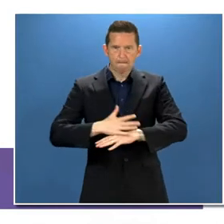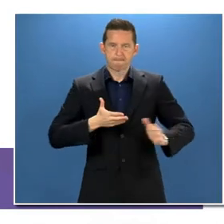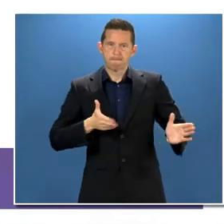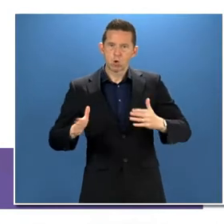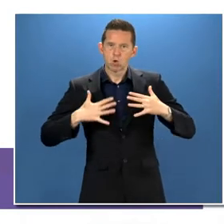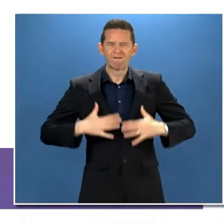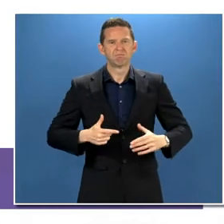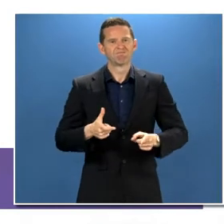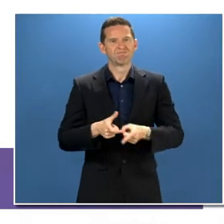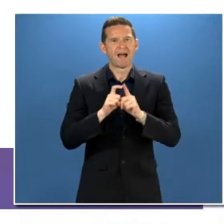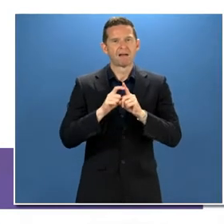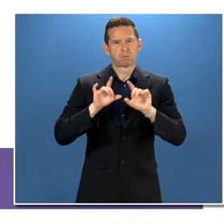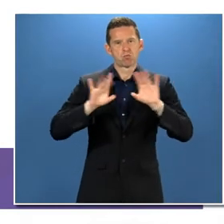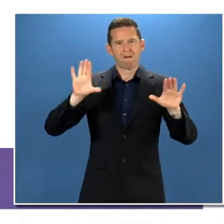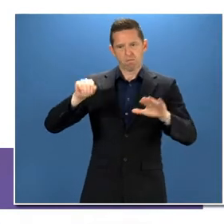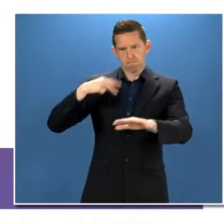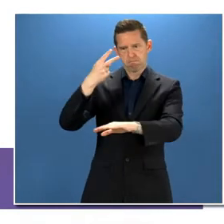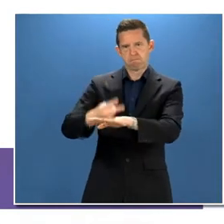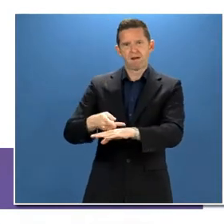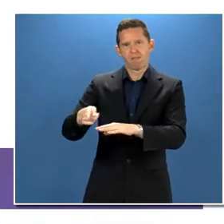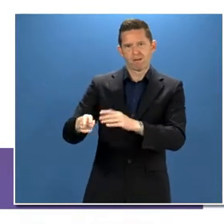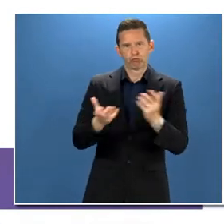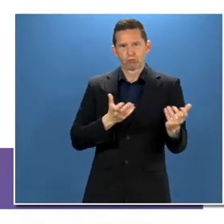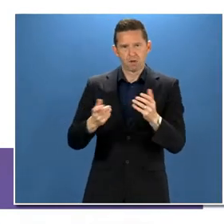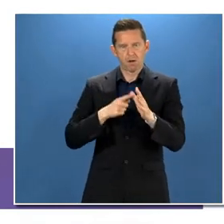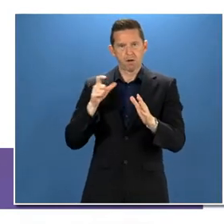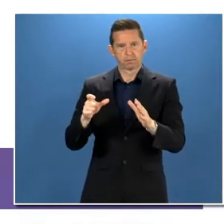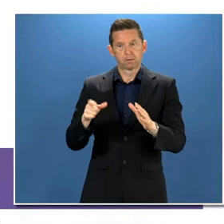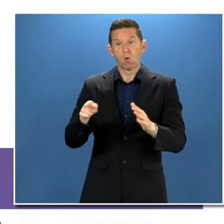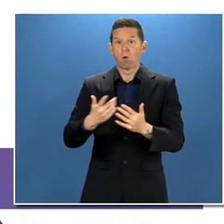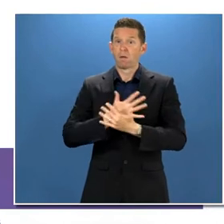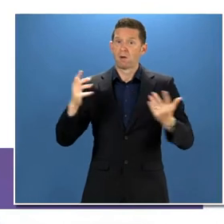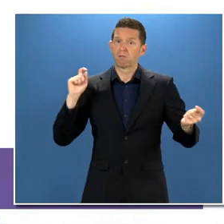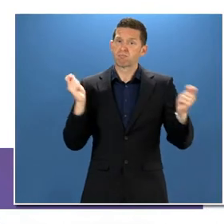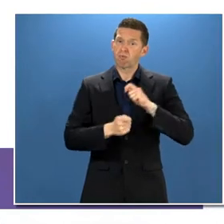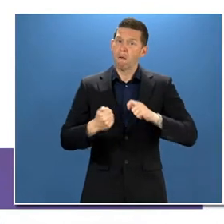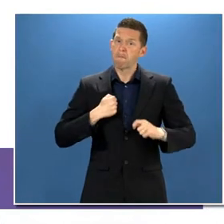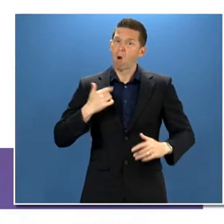It has been a significant life change for myself but also